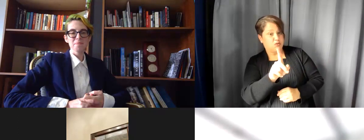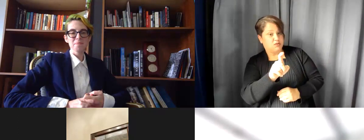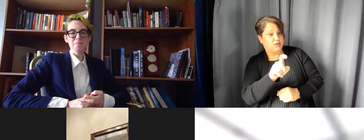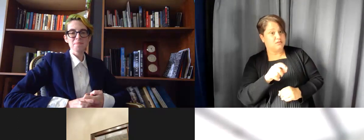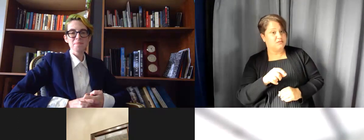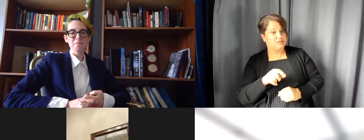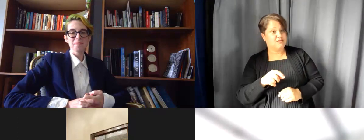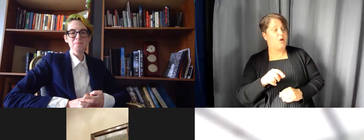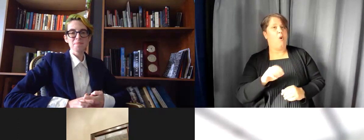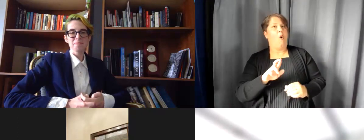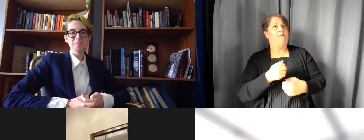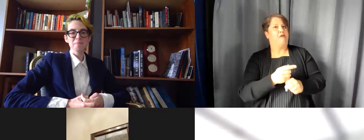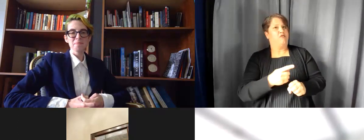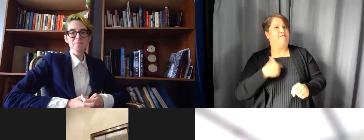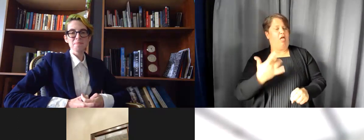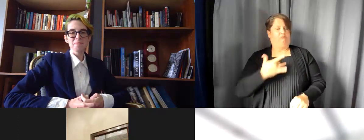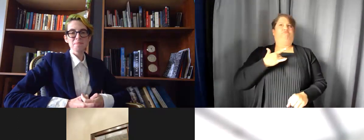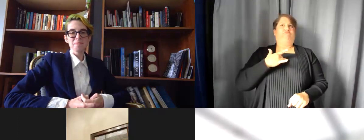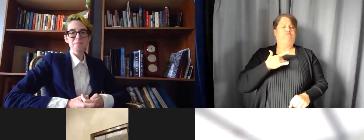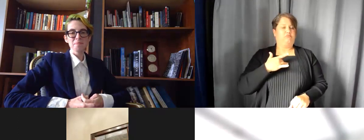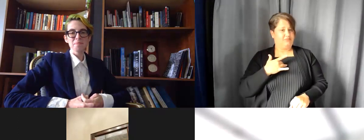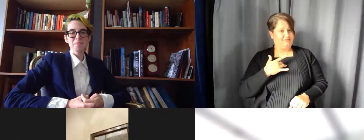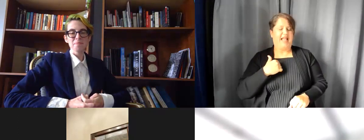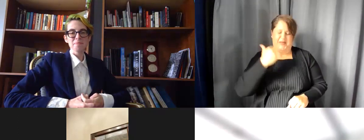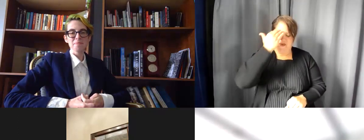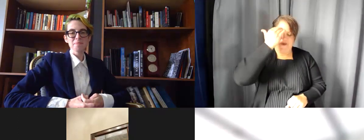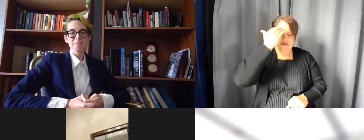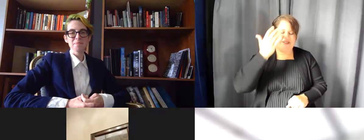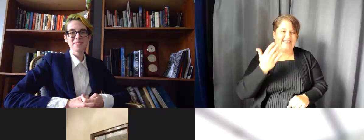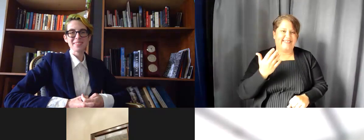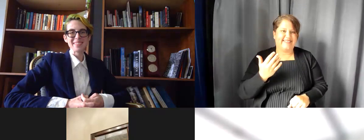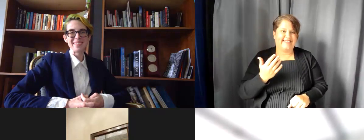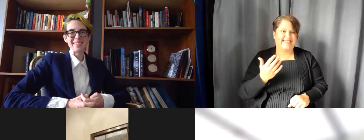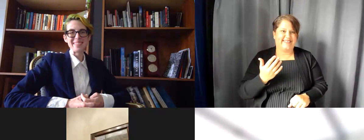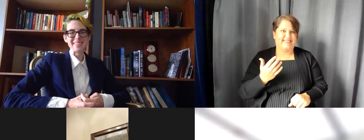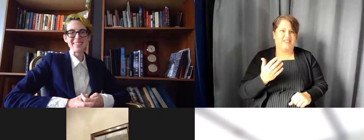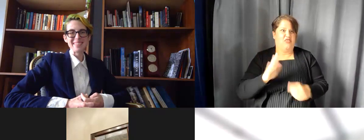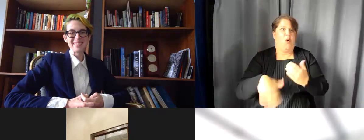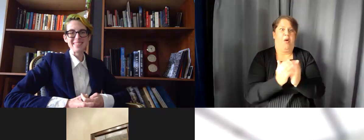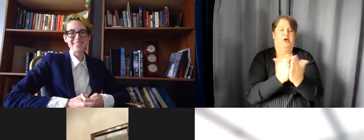Jordan Radford: touched either either of you and I mean, I know it's it's a but it's just it's all in all of great. But like.